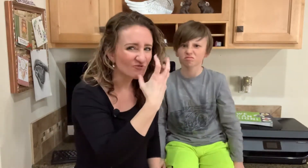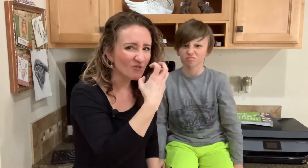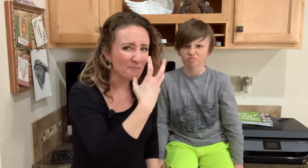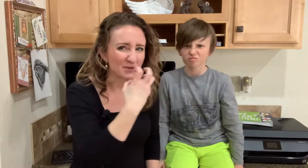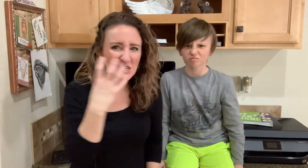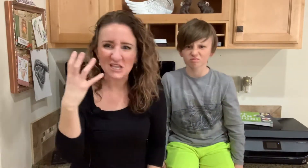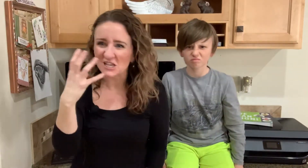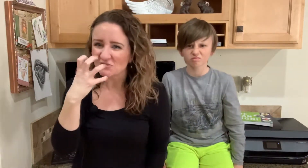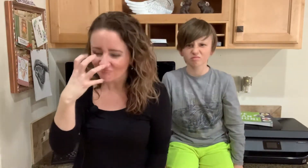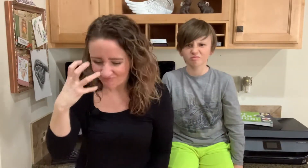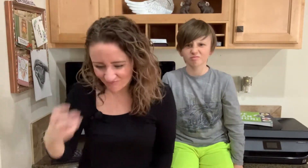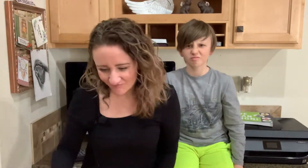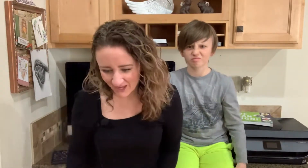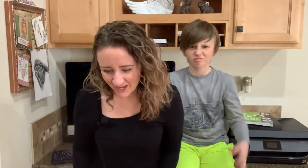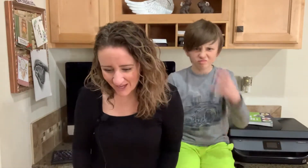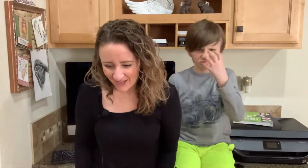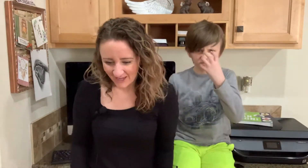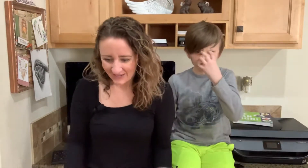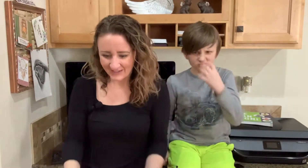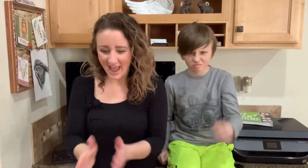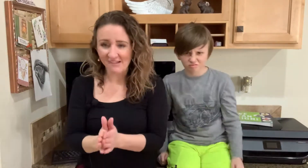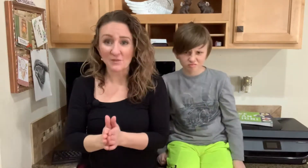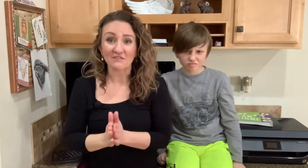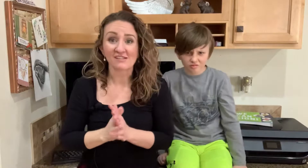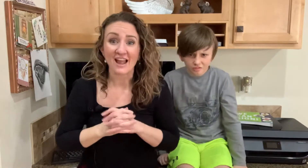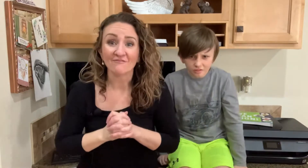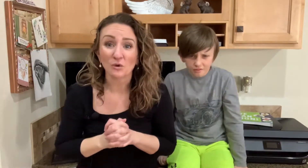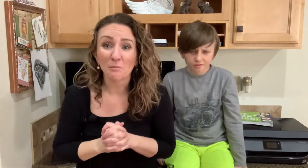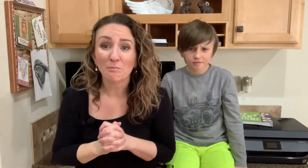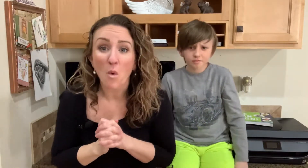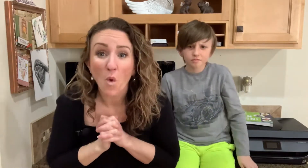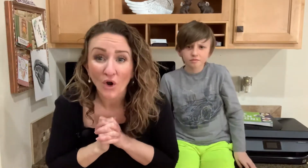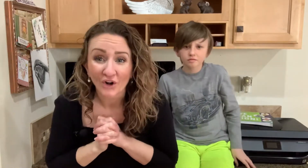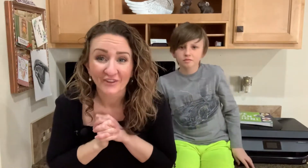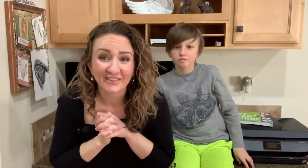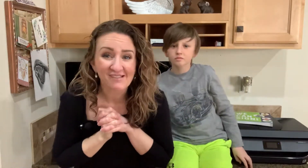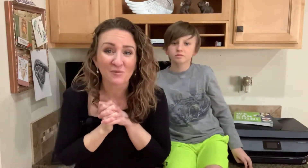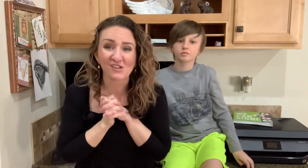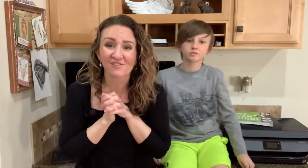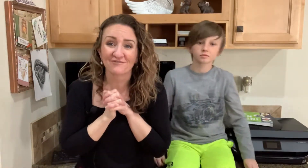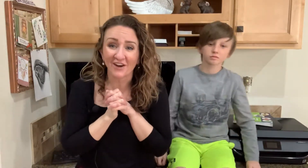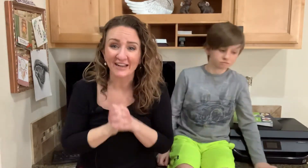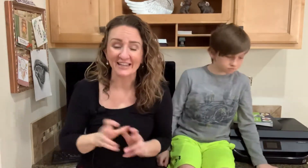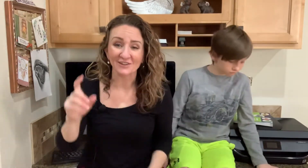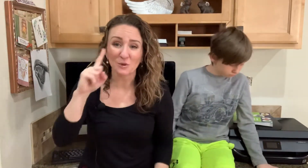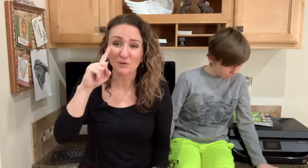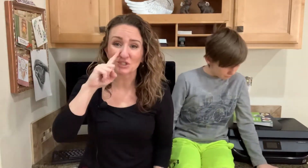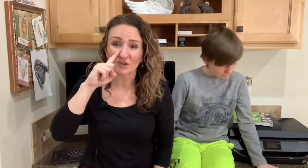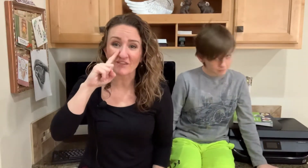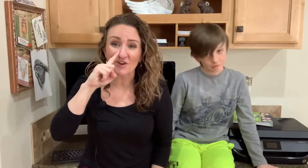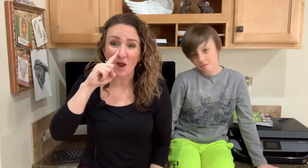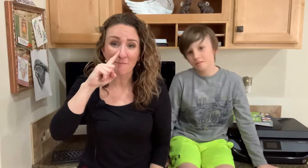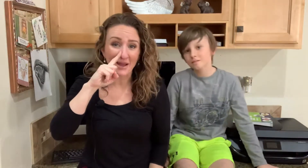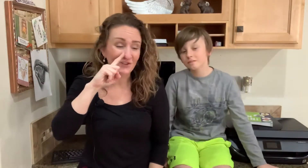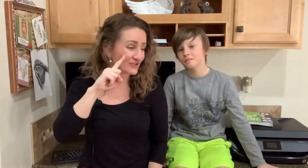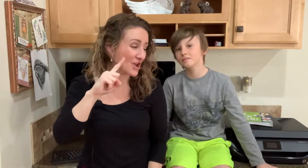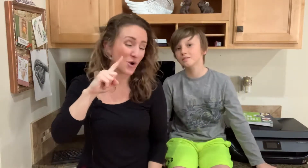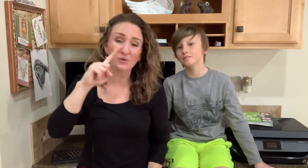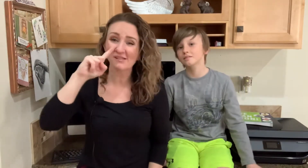Grumpy. Next we have the sign for bored. This one's funny. You put your finger up by your nose